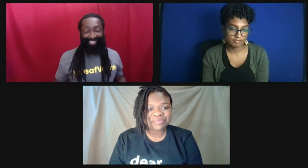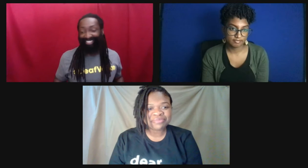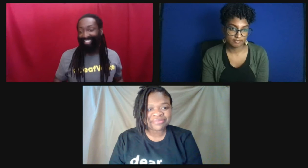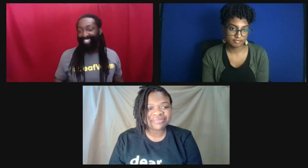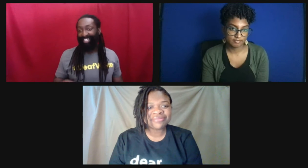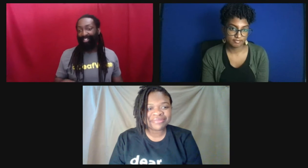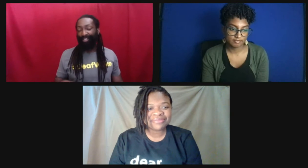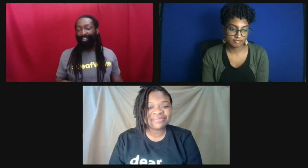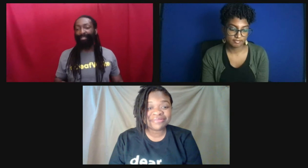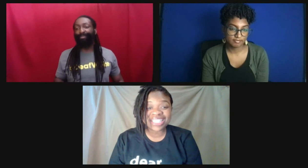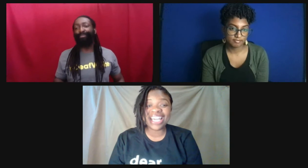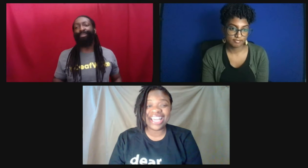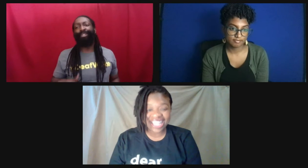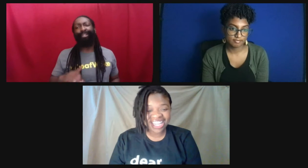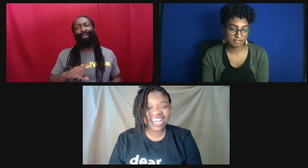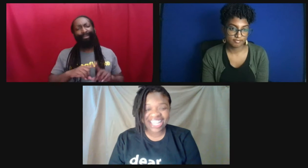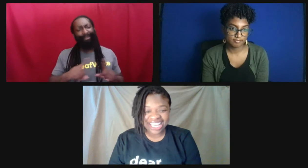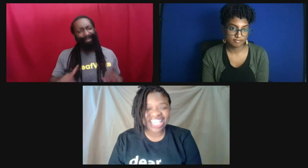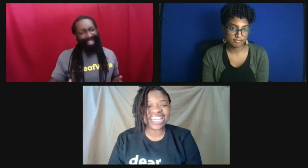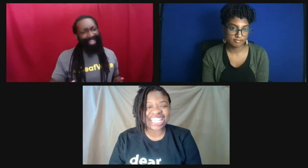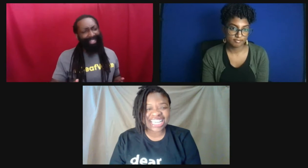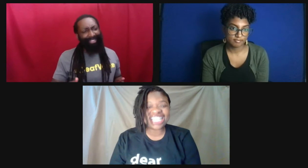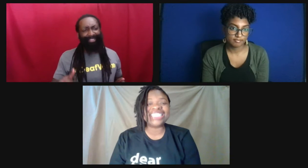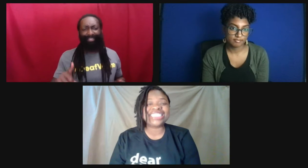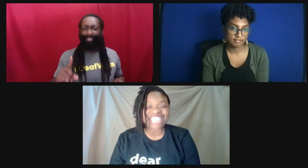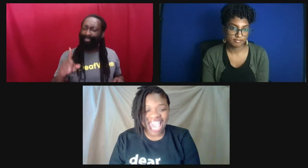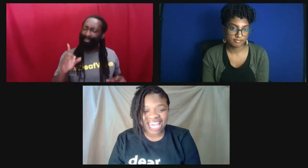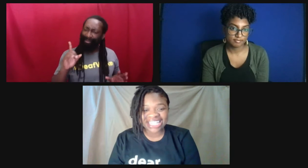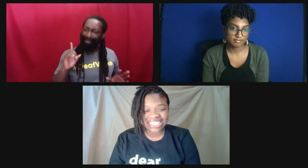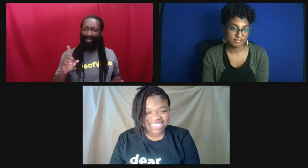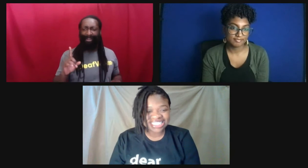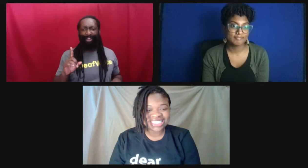and show them I can do it. Exactly.